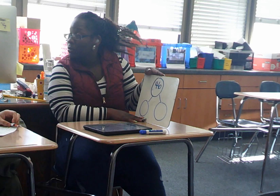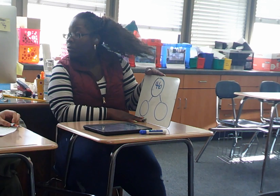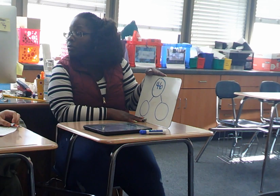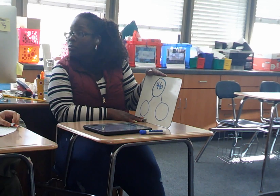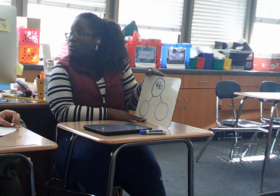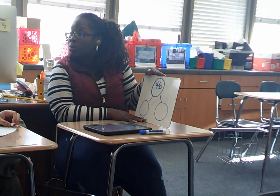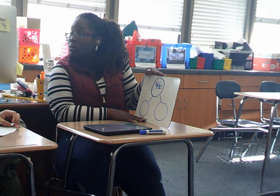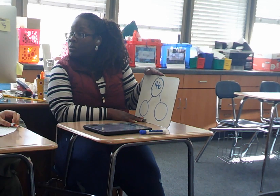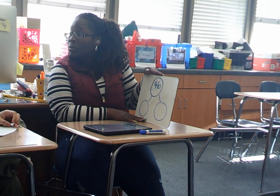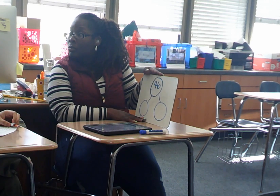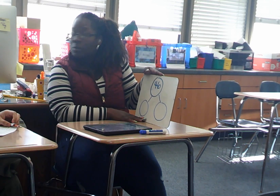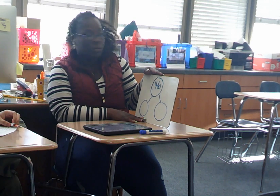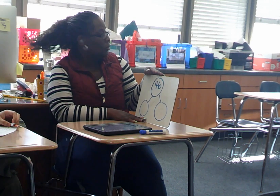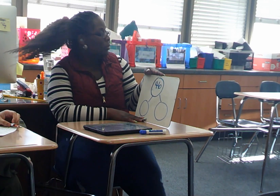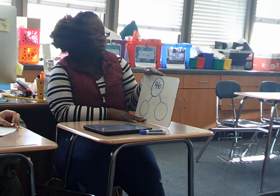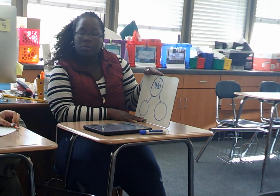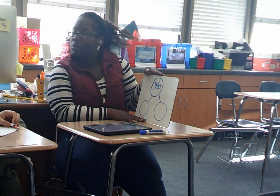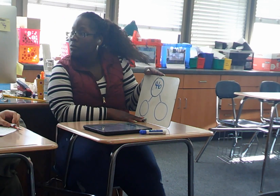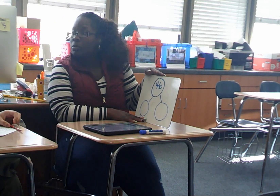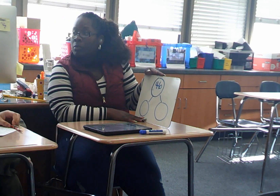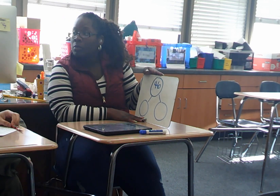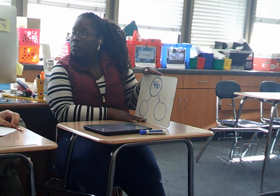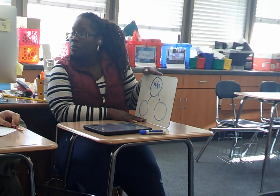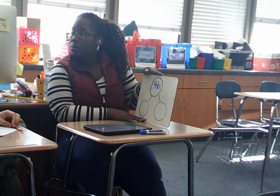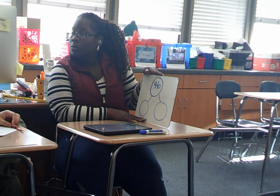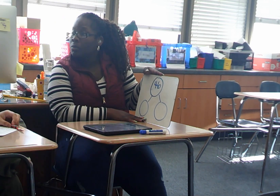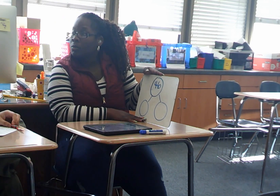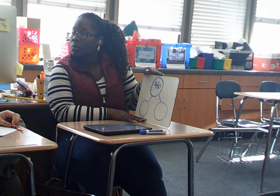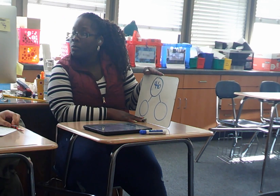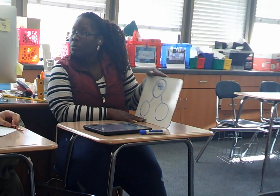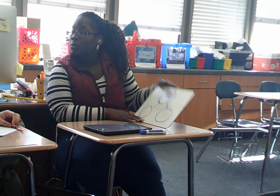No, no.